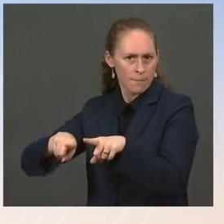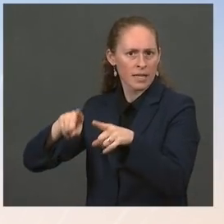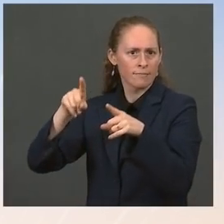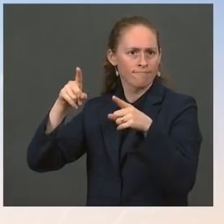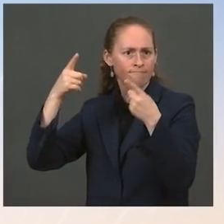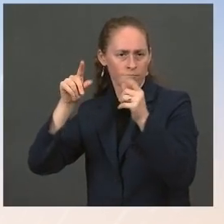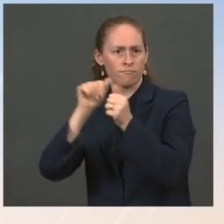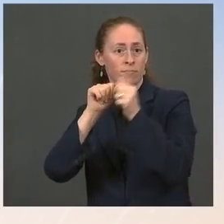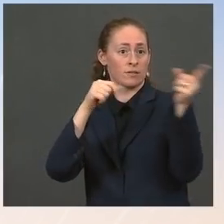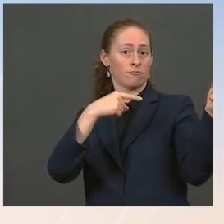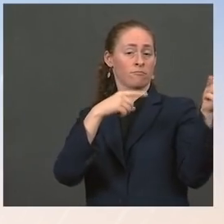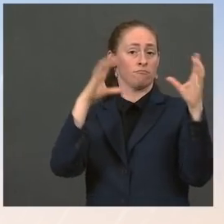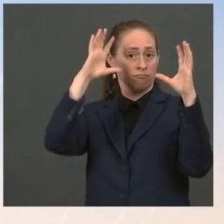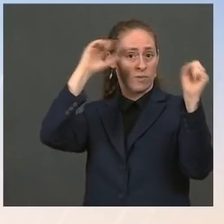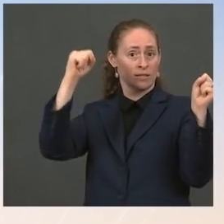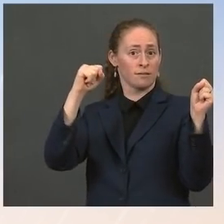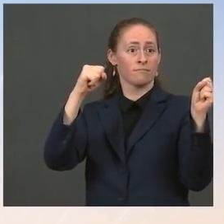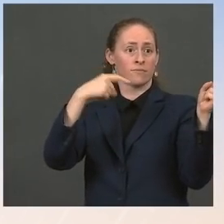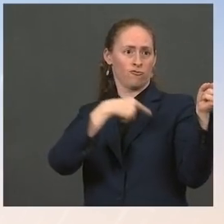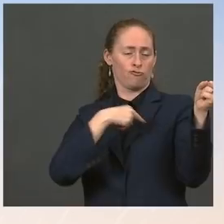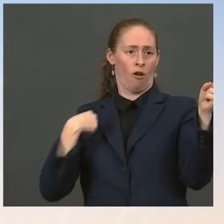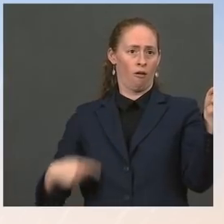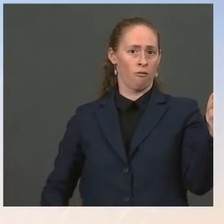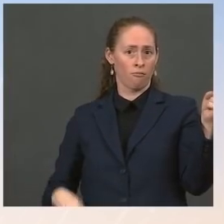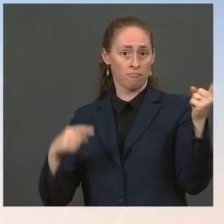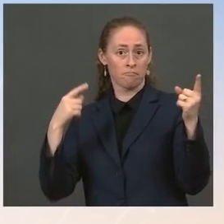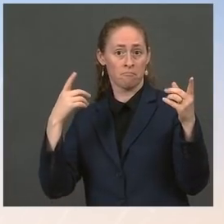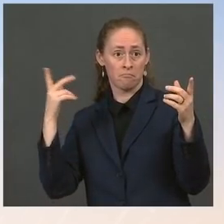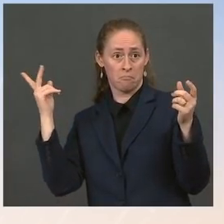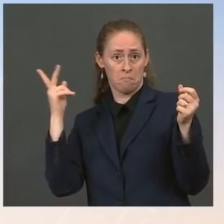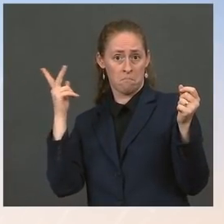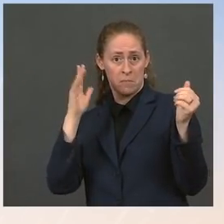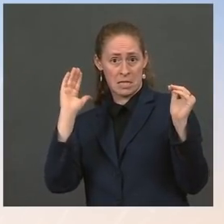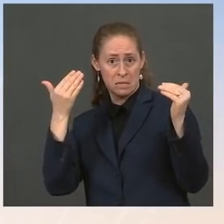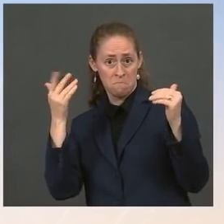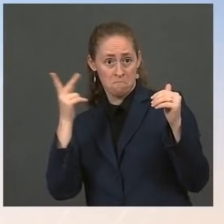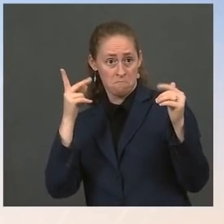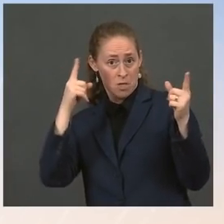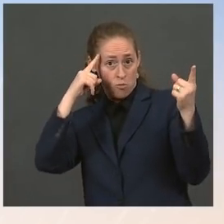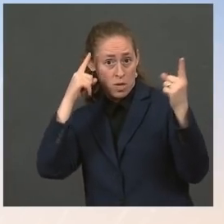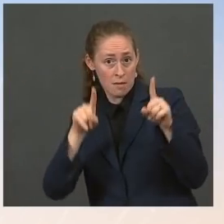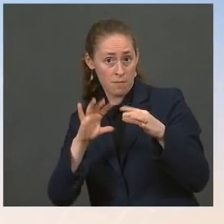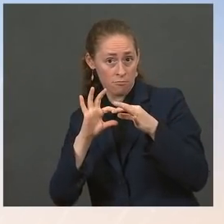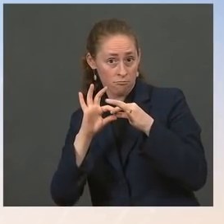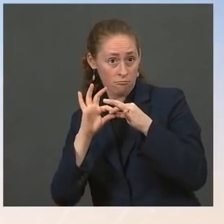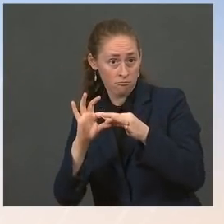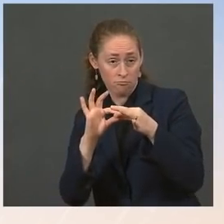Do you see this happening around the G20 Summit? And what's the advantage of them seeing each other face-to-face?